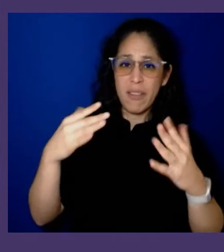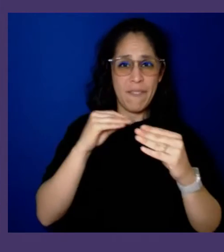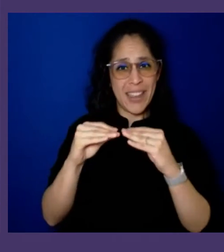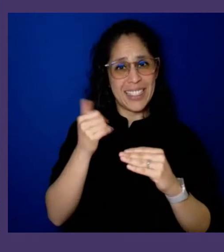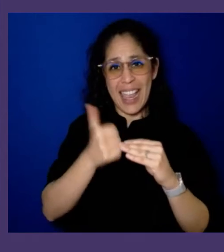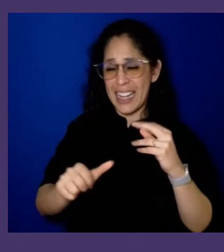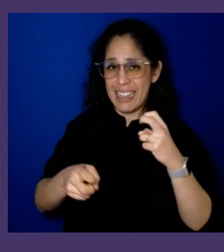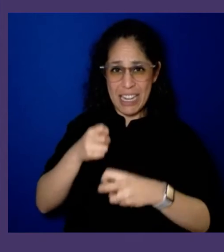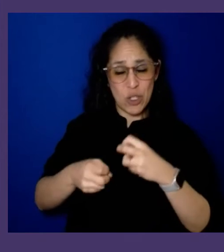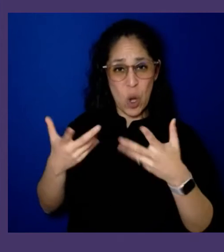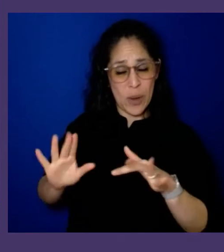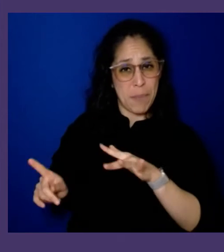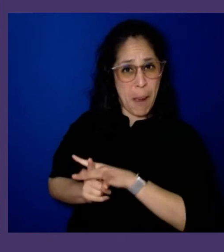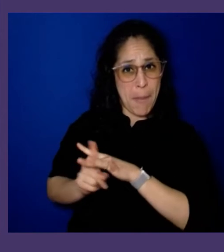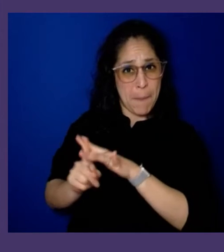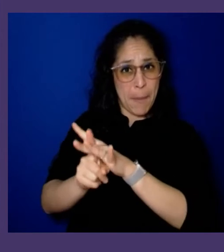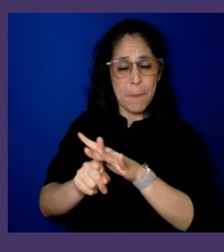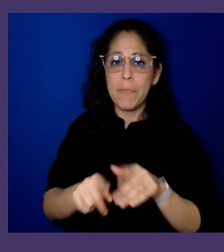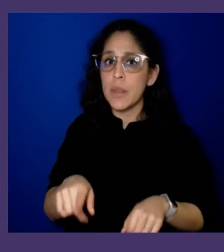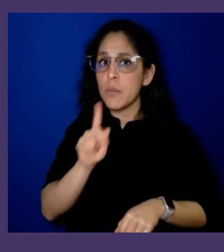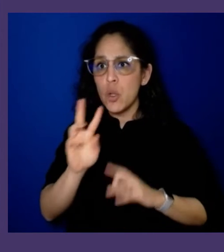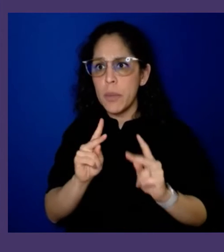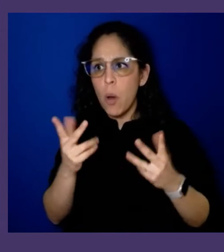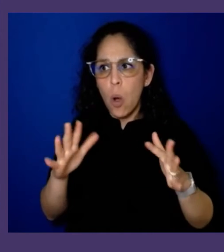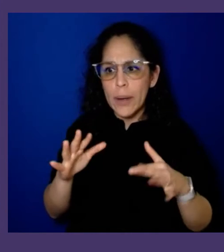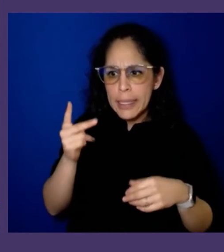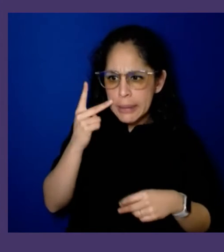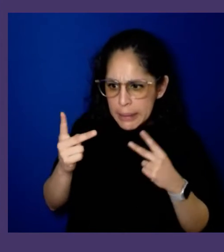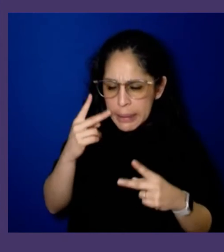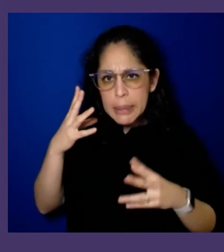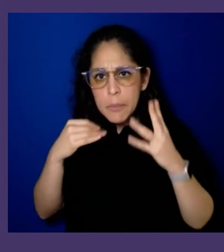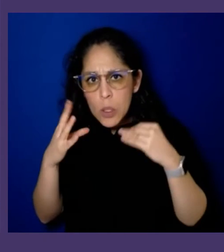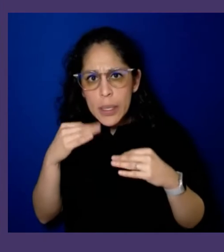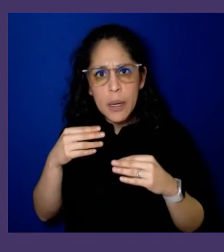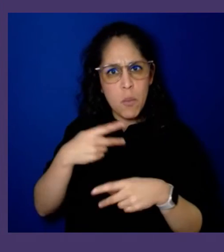everyone's had the experience of seeing products where it gets ignored for years.